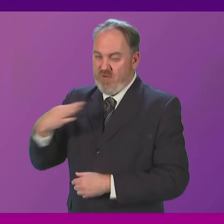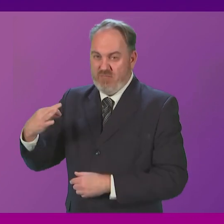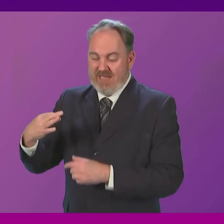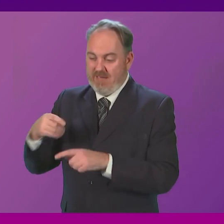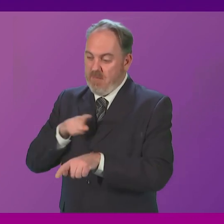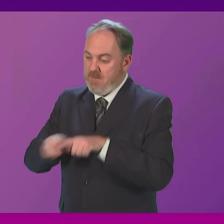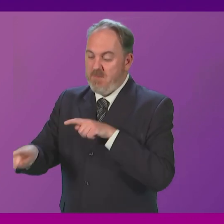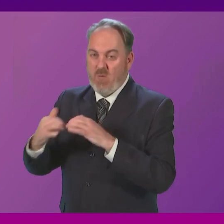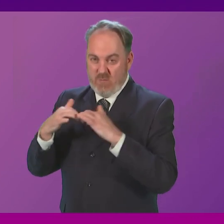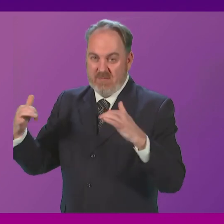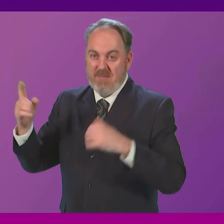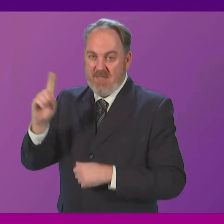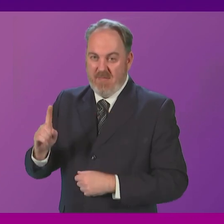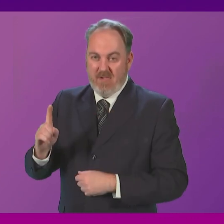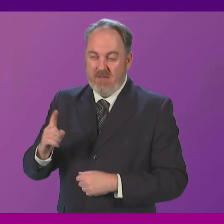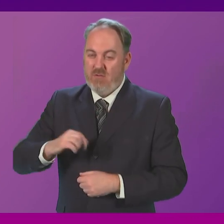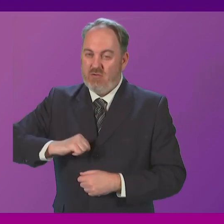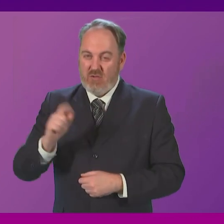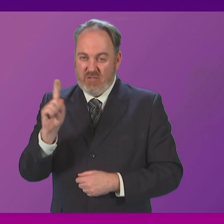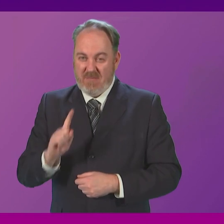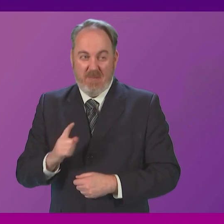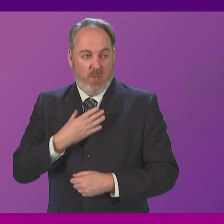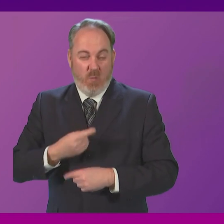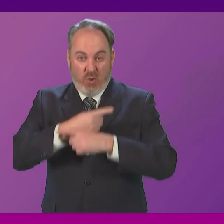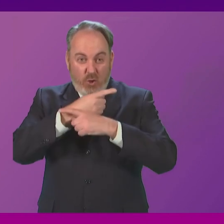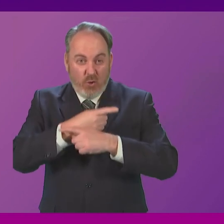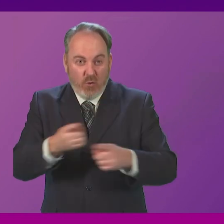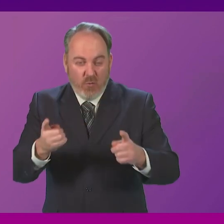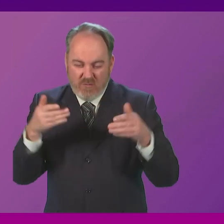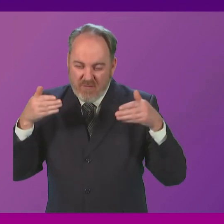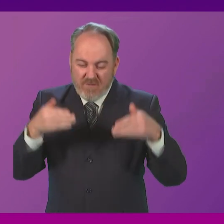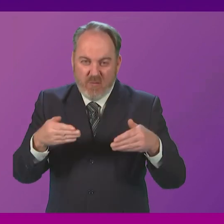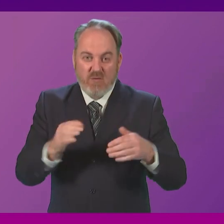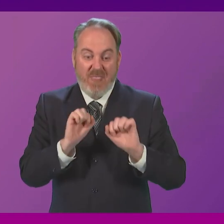Voters across Scotland expect the parties in the Parliament to focus on their priorities,